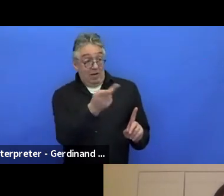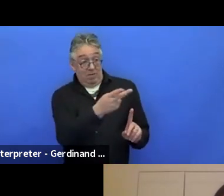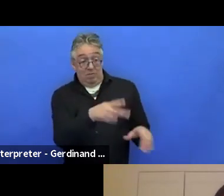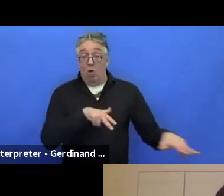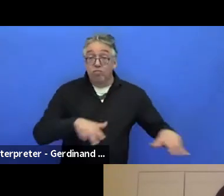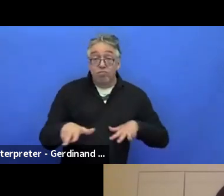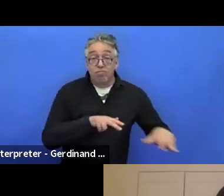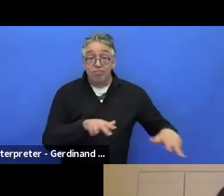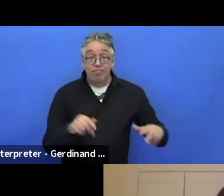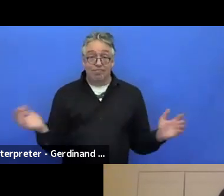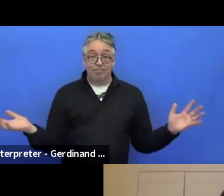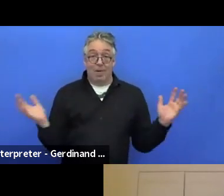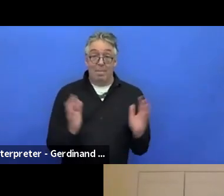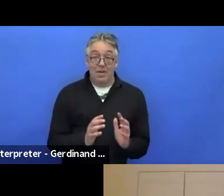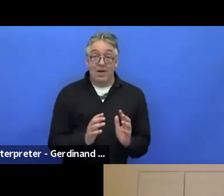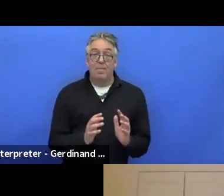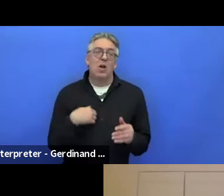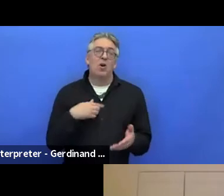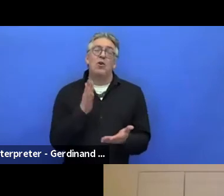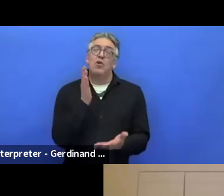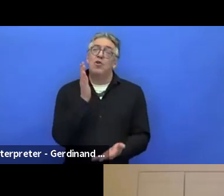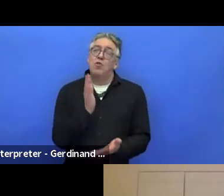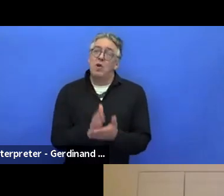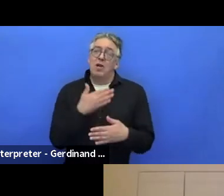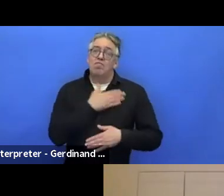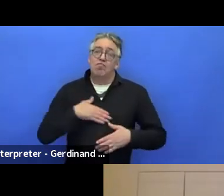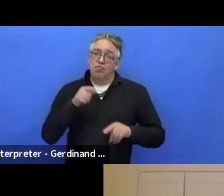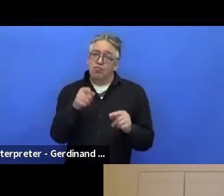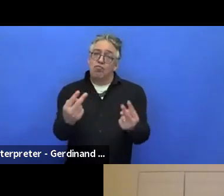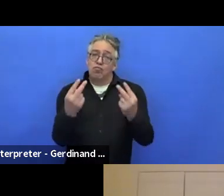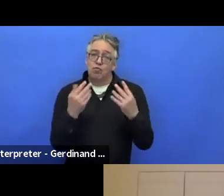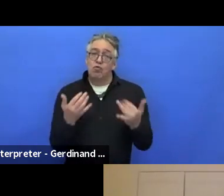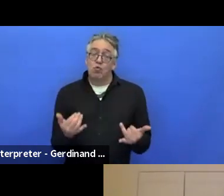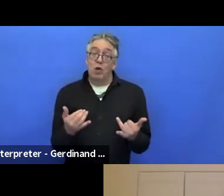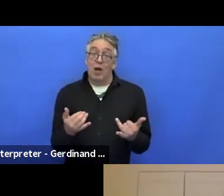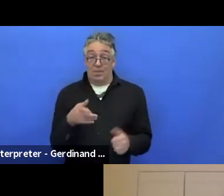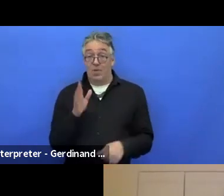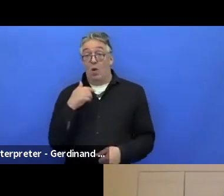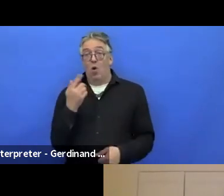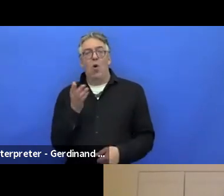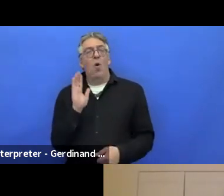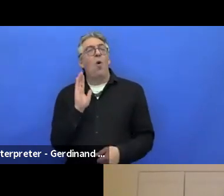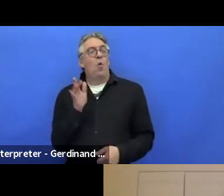I really appreciate your participation today and we'll be back in touch with all of our participants